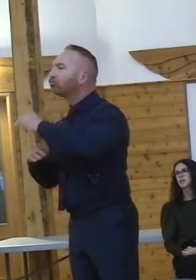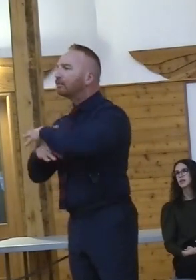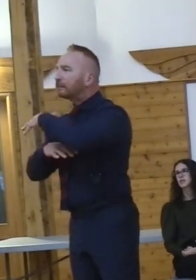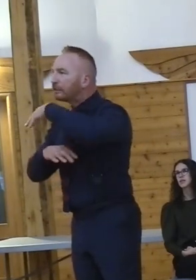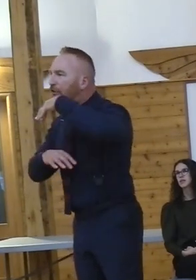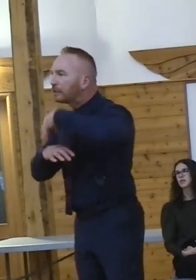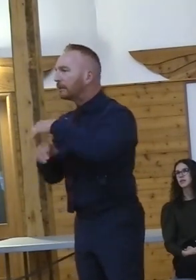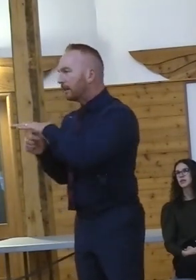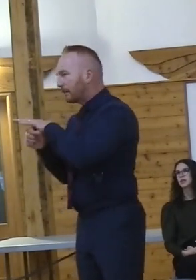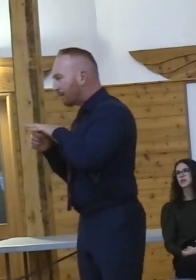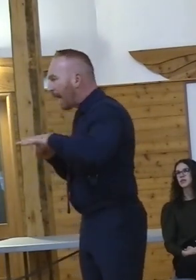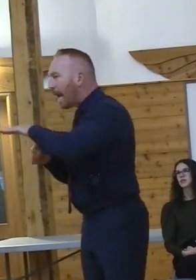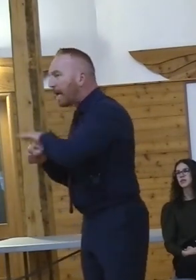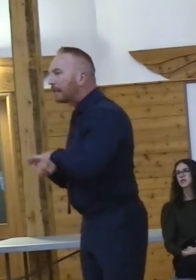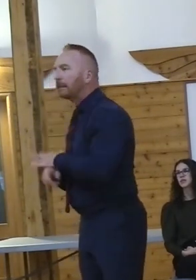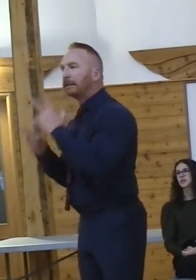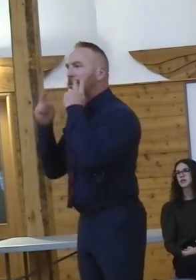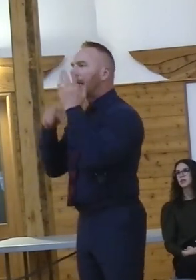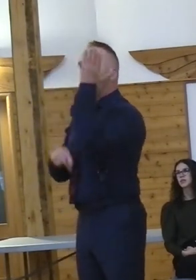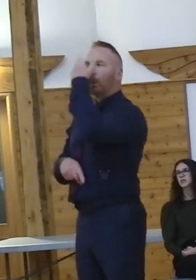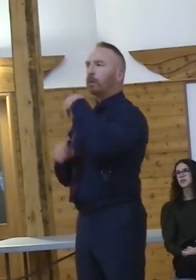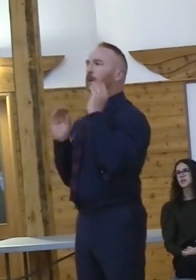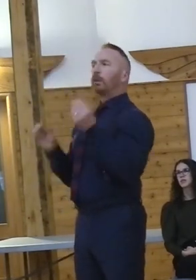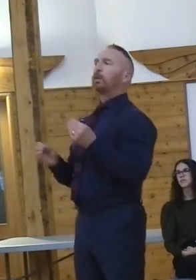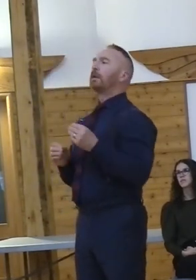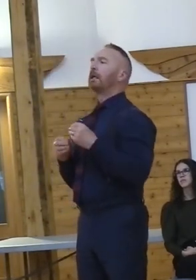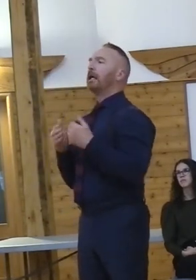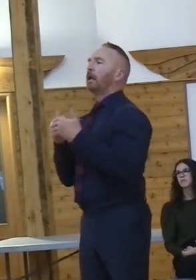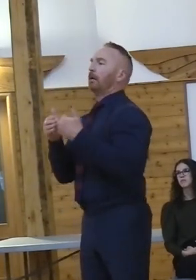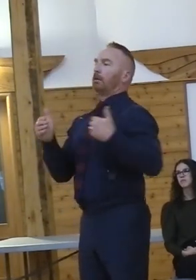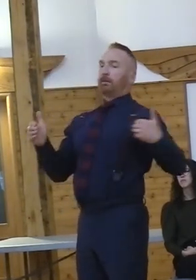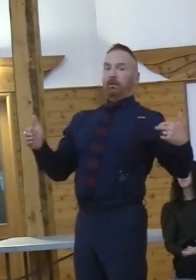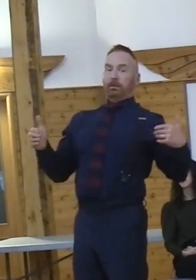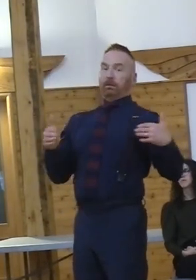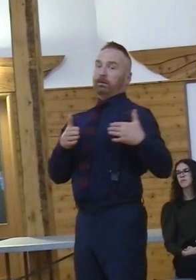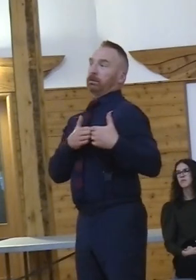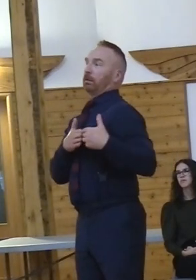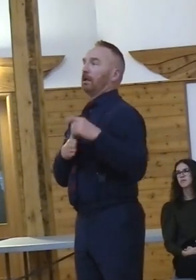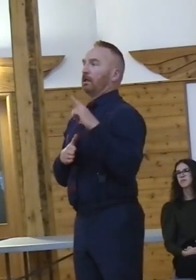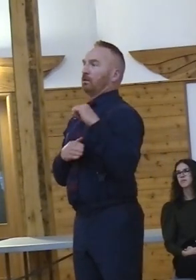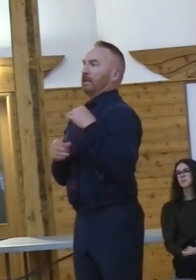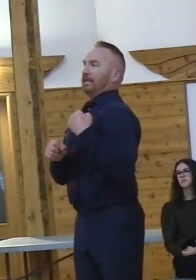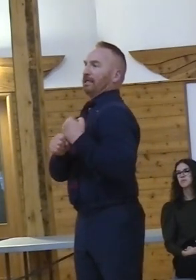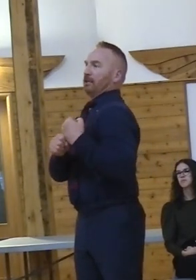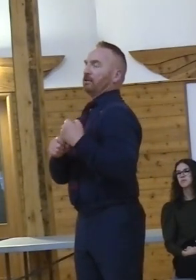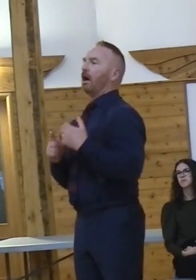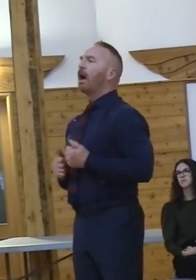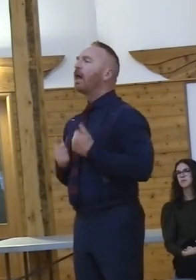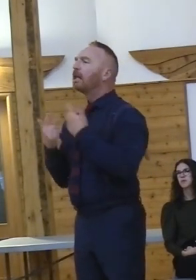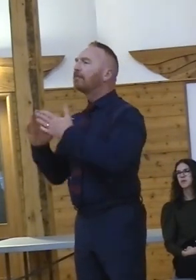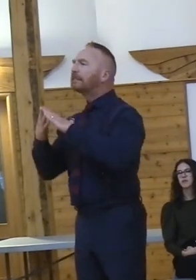Over the last 20 plus years of living in urban areas I've almost always been the only Native